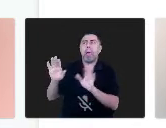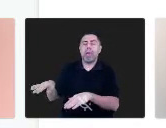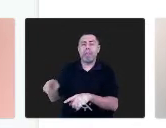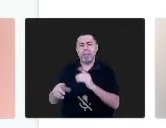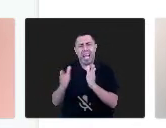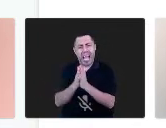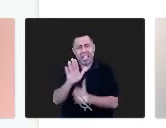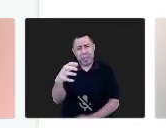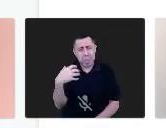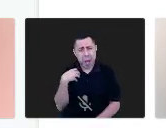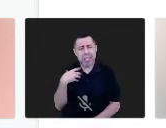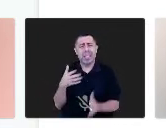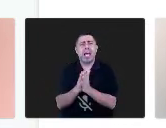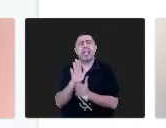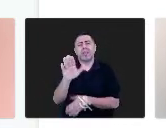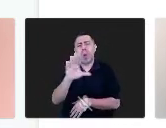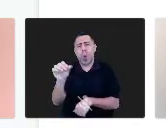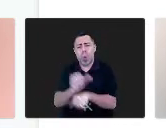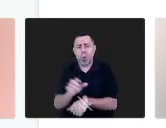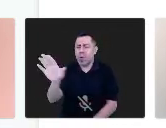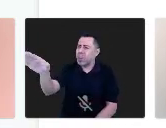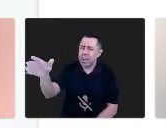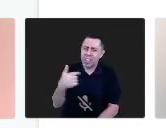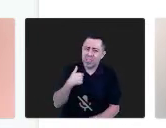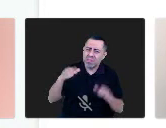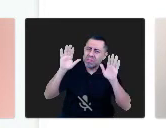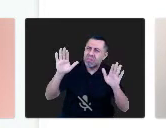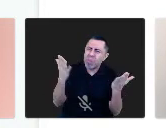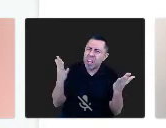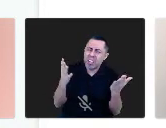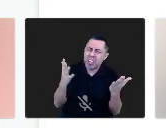you like about my work right it's feel free to get feedback right um but this is a really big